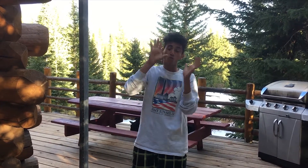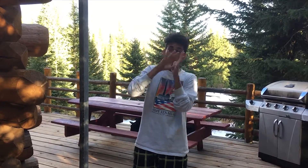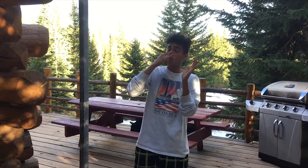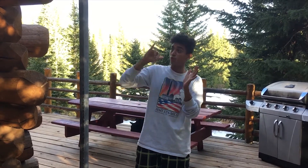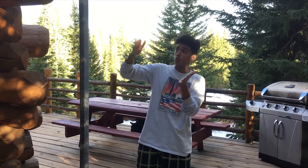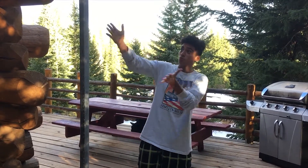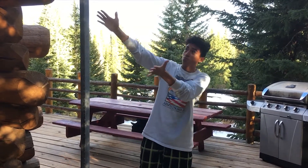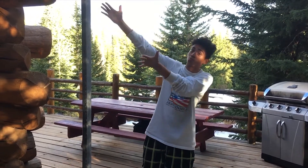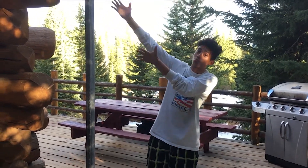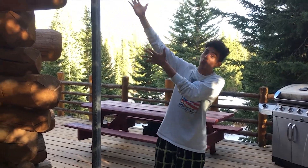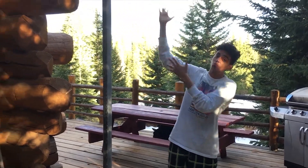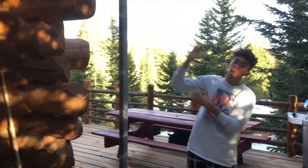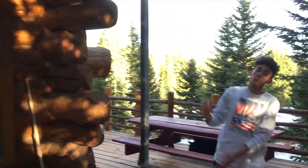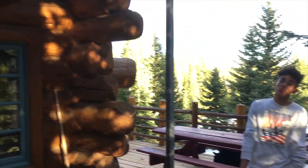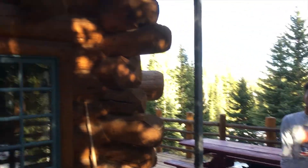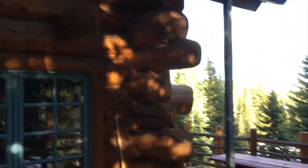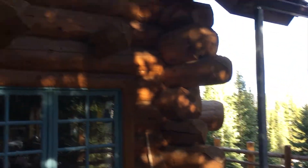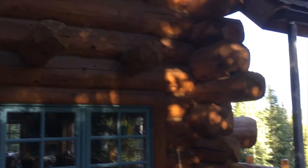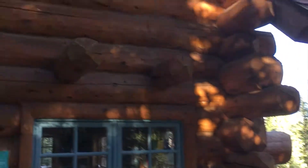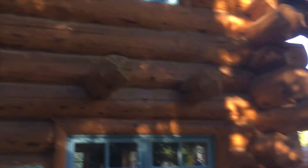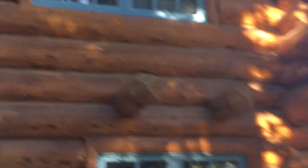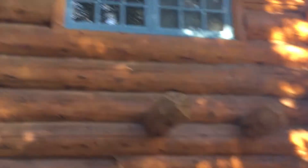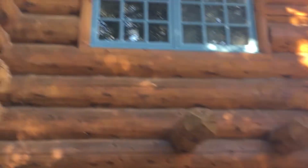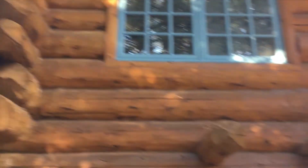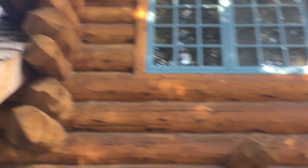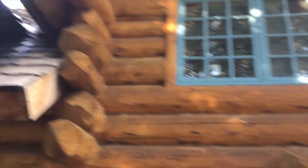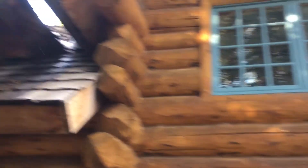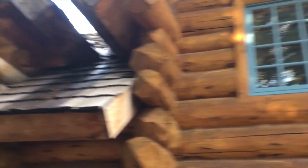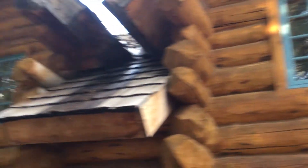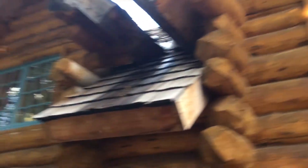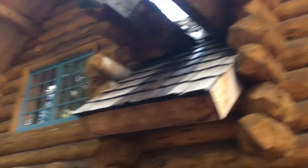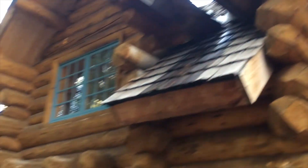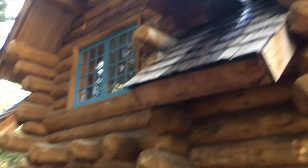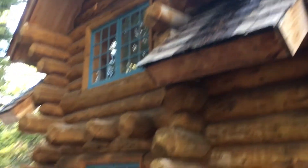I want to show you Jay's cabin. Take a look.